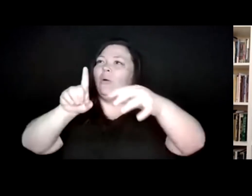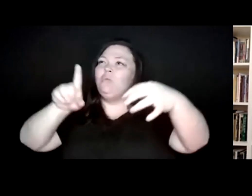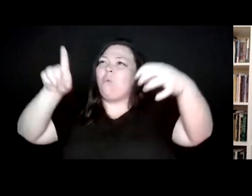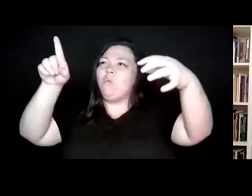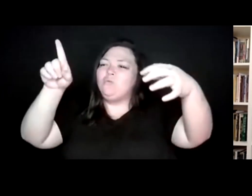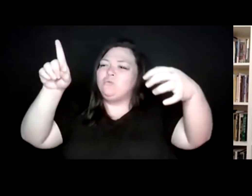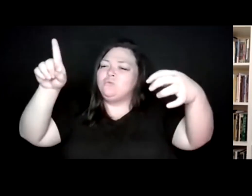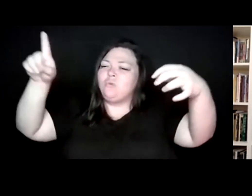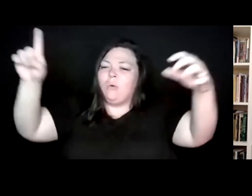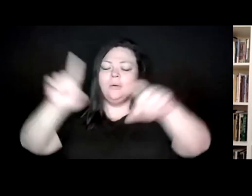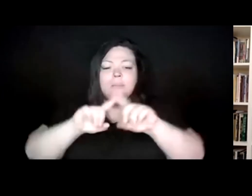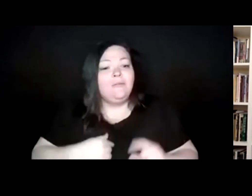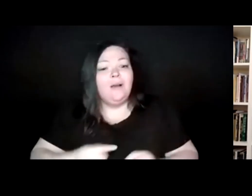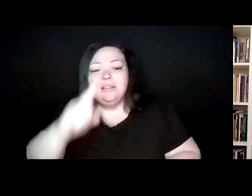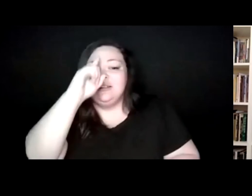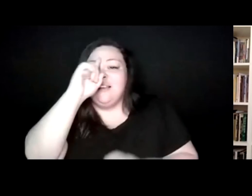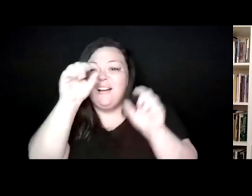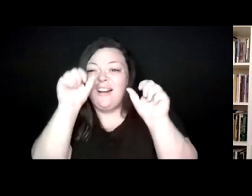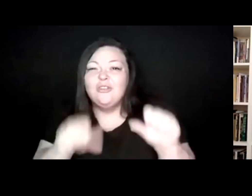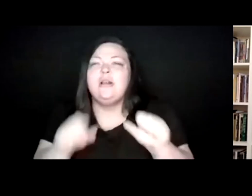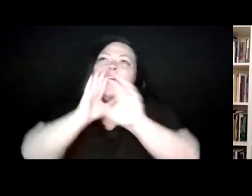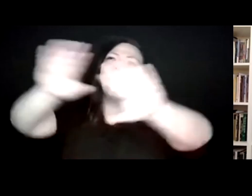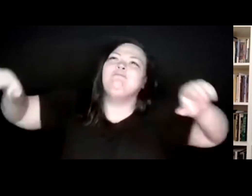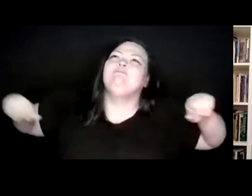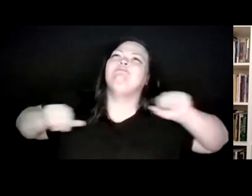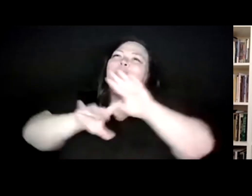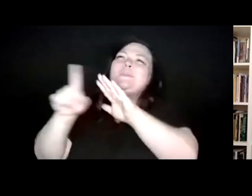If I thought I could, / I’d swim to the moon./ Meanwhile,//